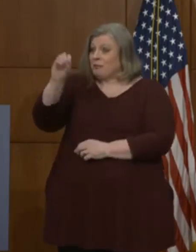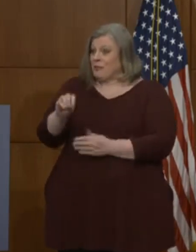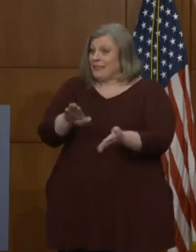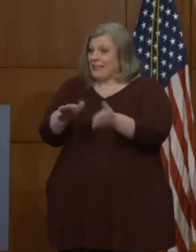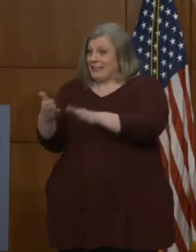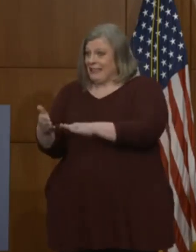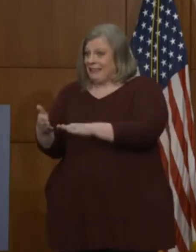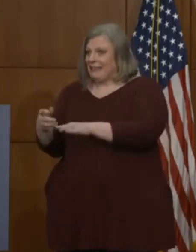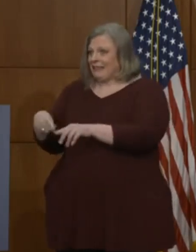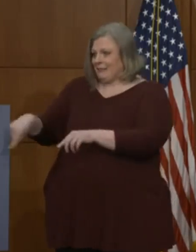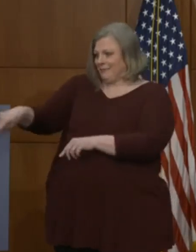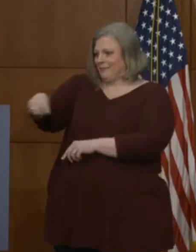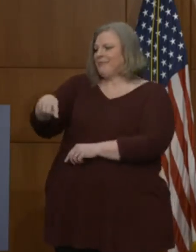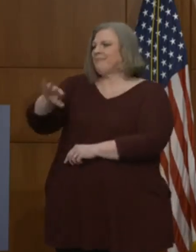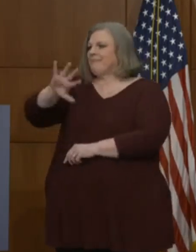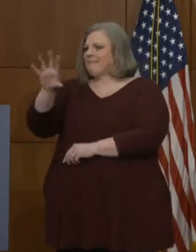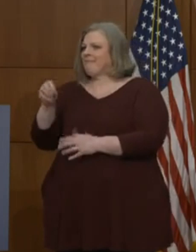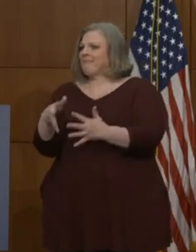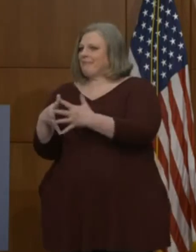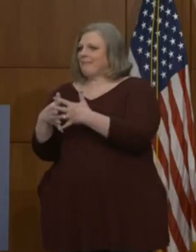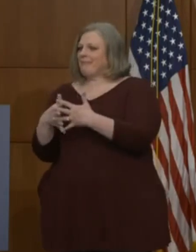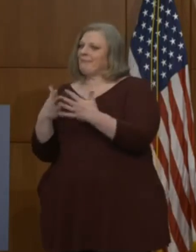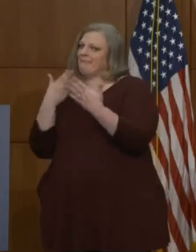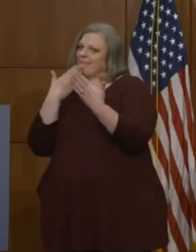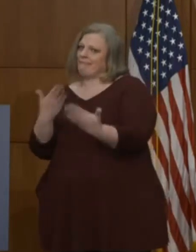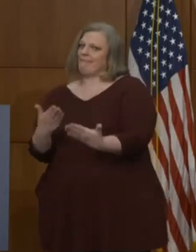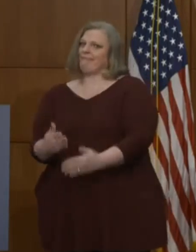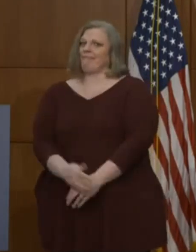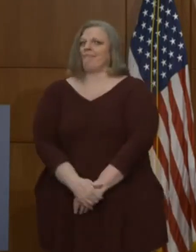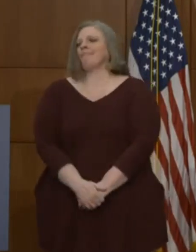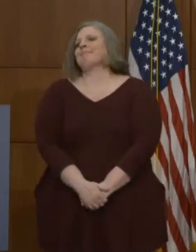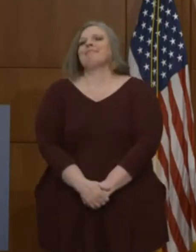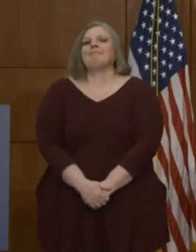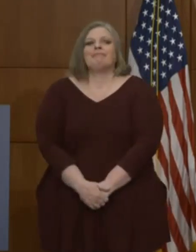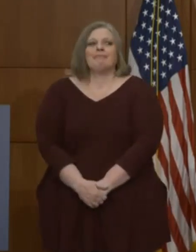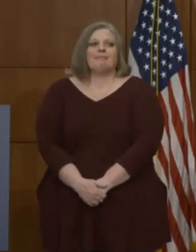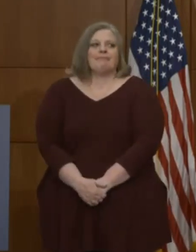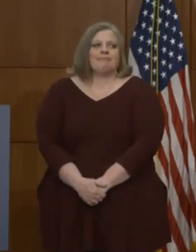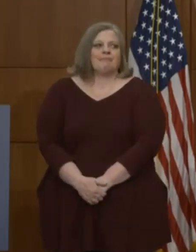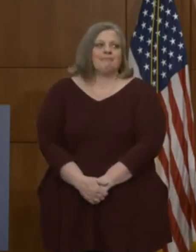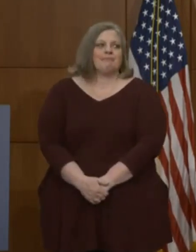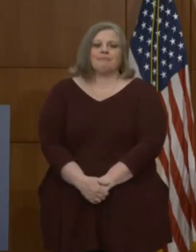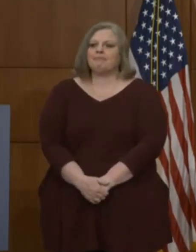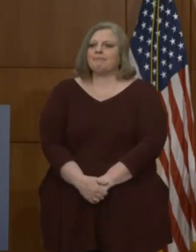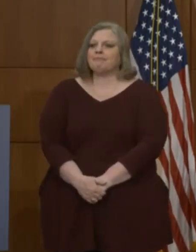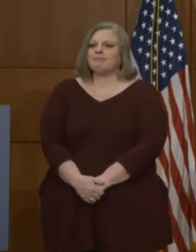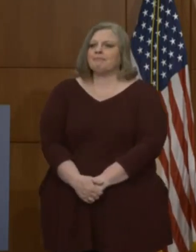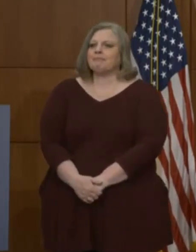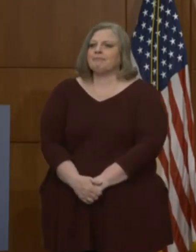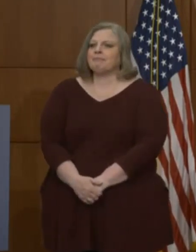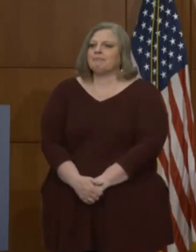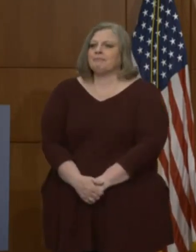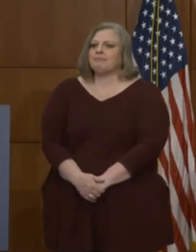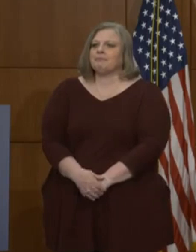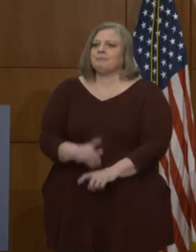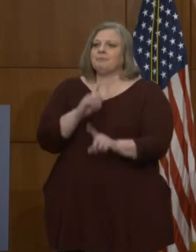TOTAL OF ONE NINETY FIVE THAT MEANS 35% OF THE DEATHS ARE MEANS 35% OF THE DEATHS ARE AFRICAN AMERICAN. THANK YOU.